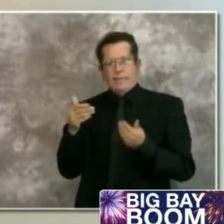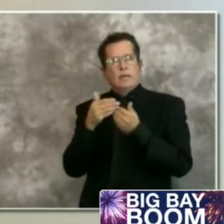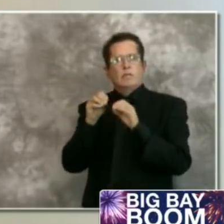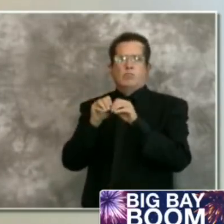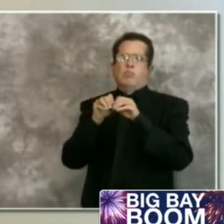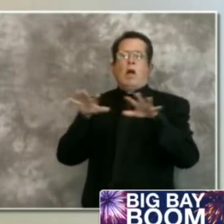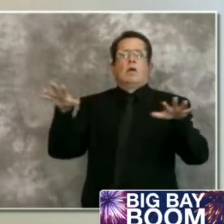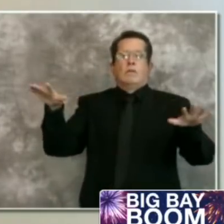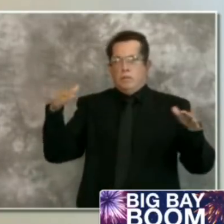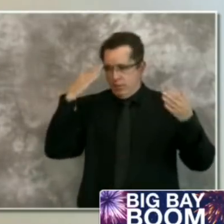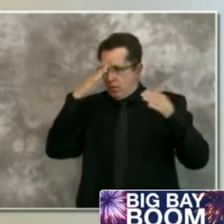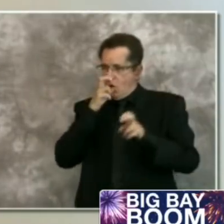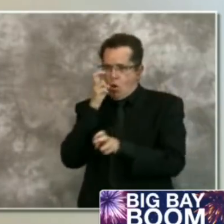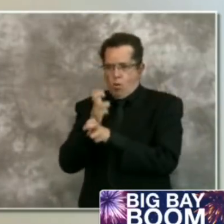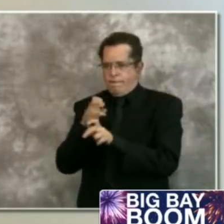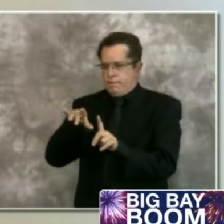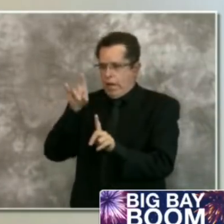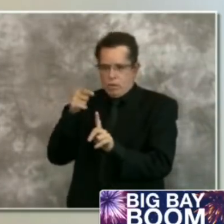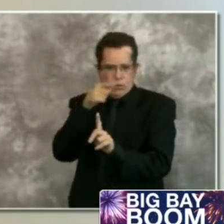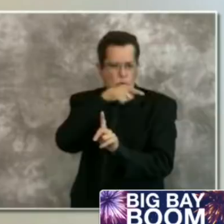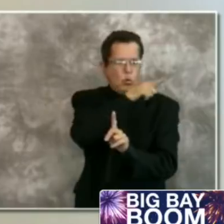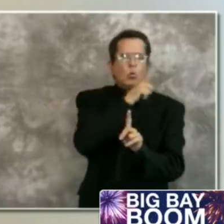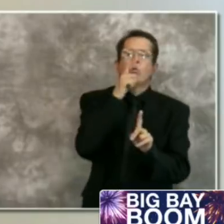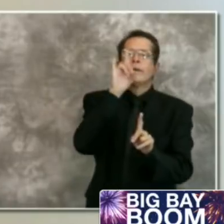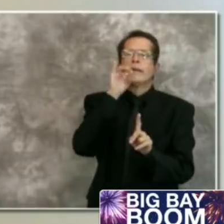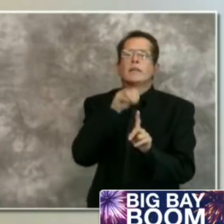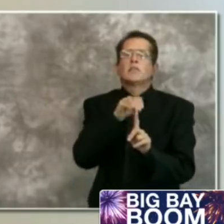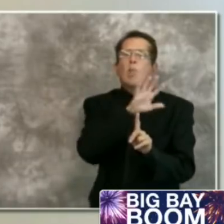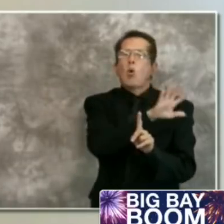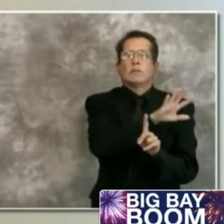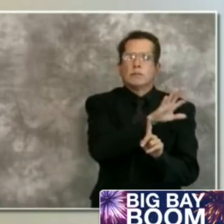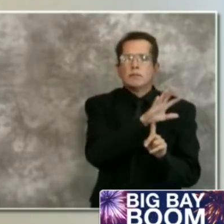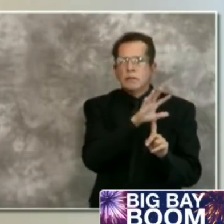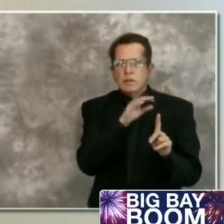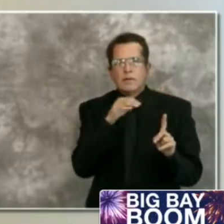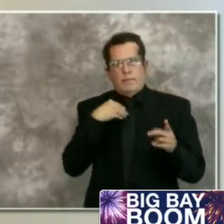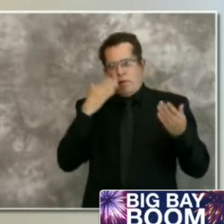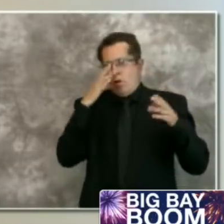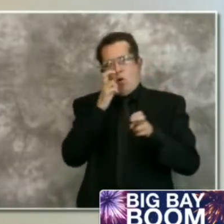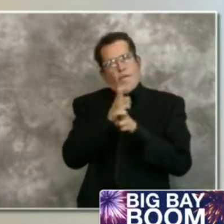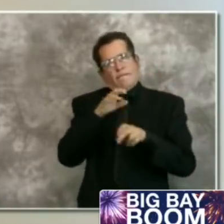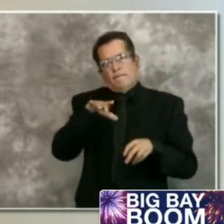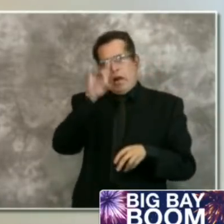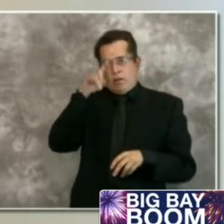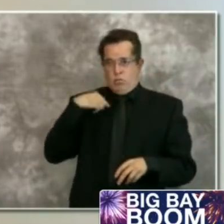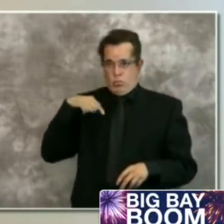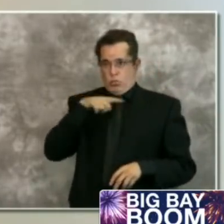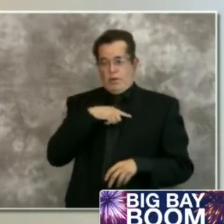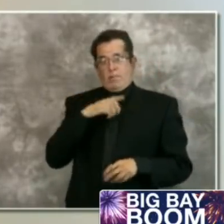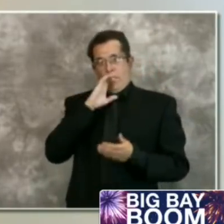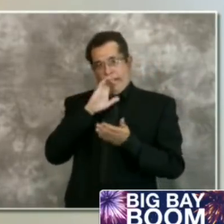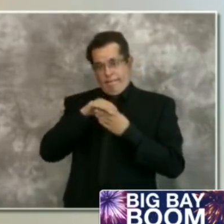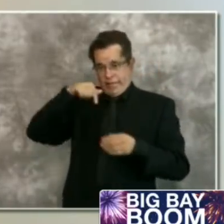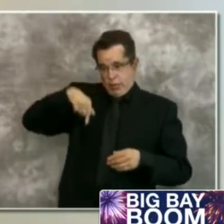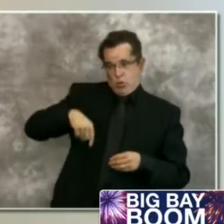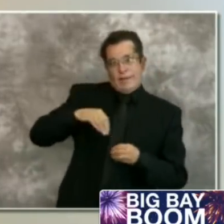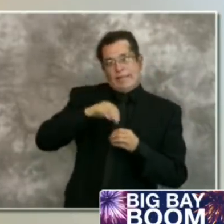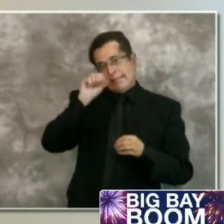STUDY AND THAT PEOPLE WHO DO NOT KNOW EACH OTHER OFTEN CONGREGATE IN PART MAKING IT DIFFICULT TO ENGAGE AND THOROUGH CONTACT TRACING ABOUT